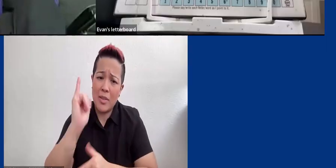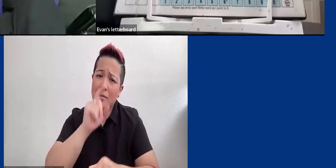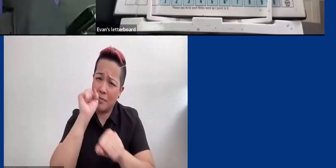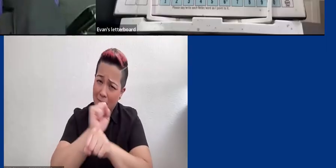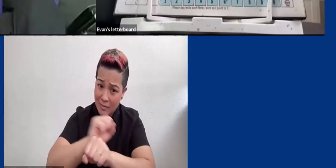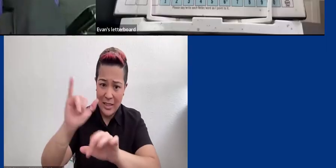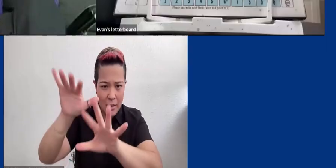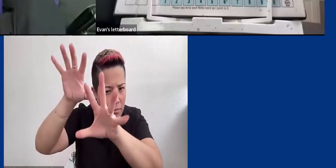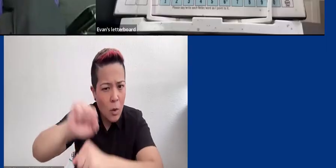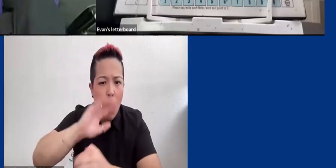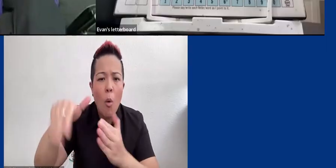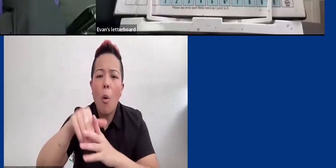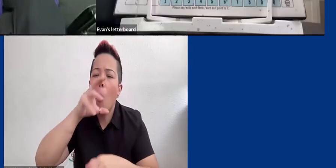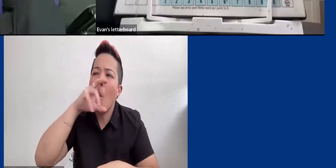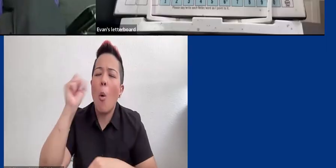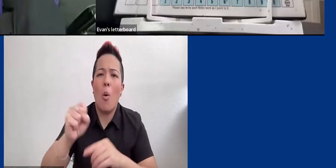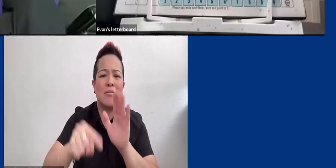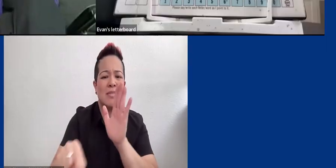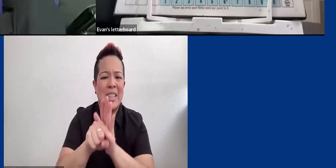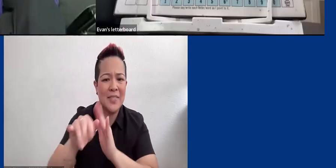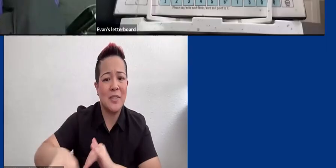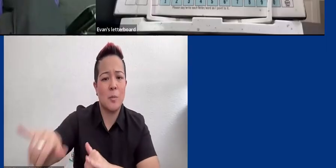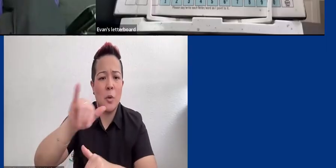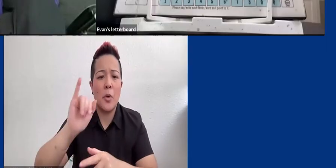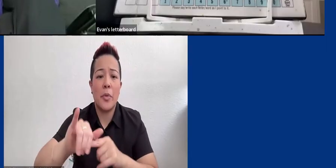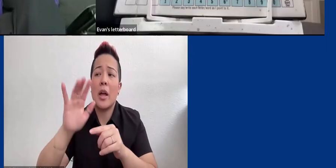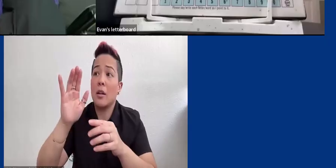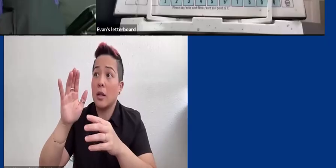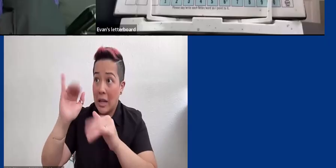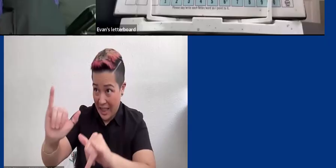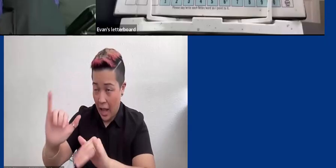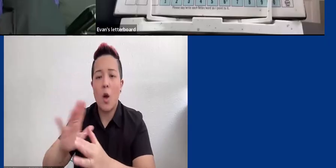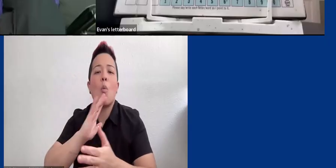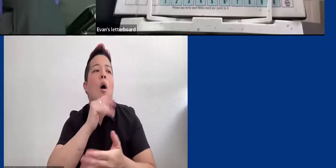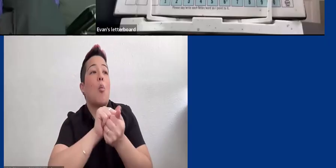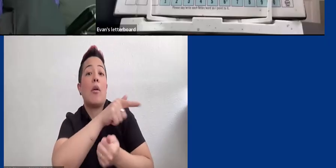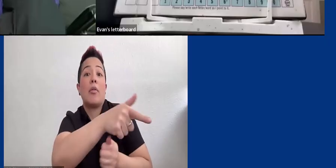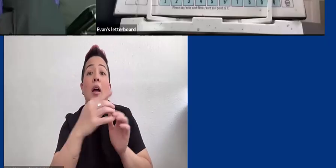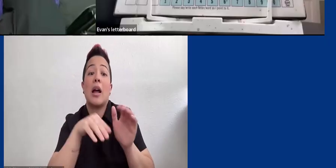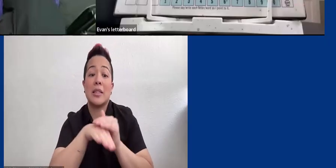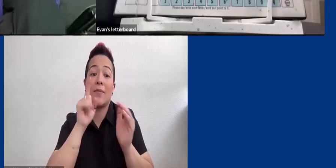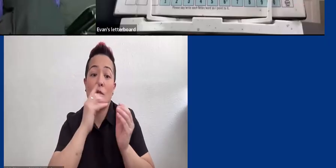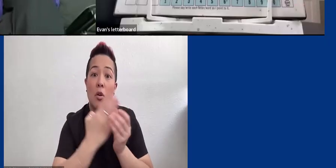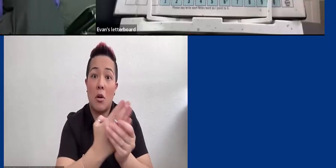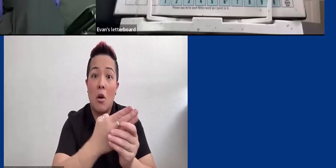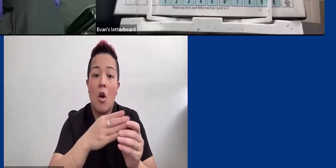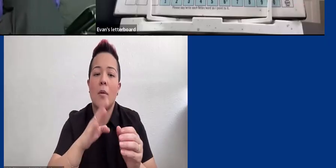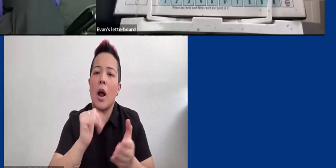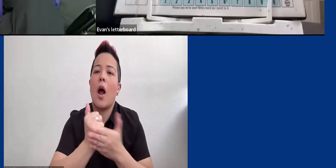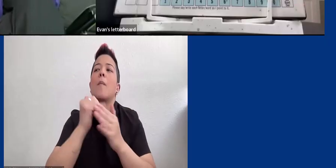sexual revolution. By prioritizing positive first-person narratives that celebrate